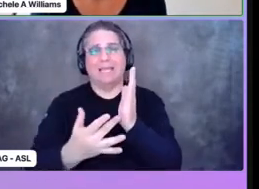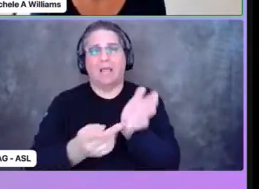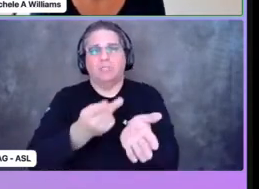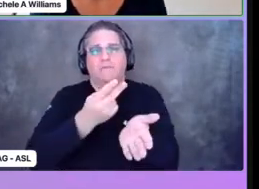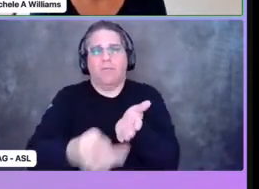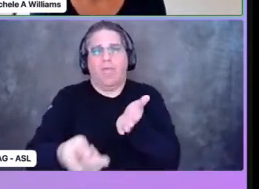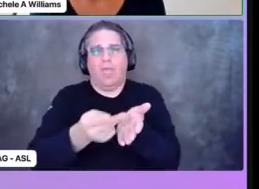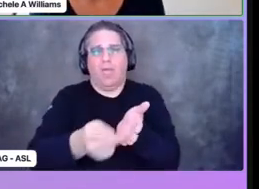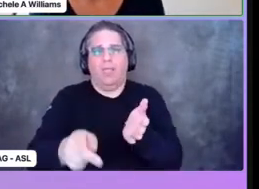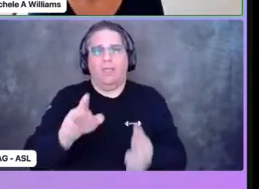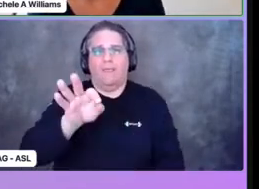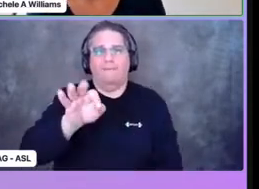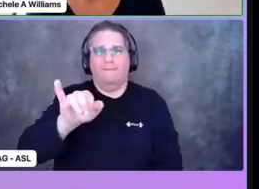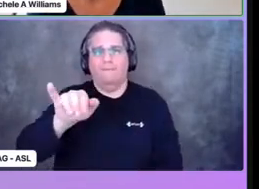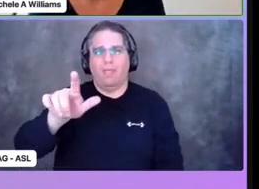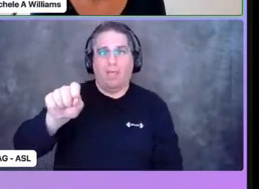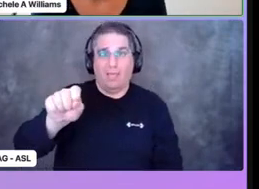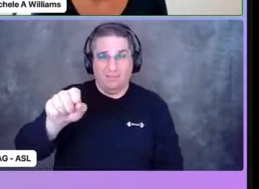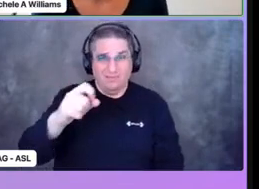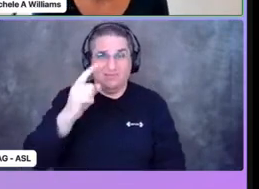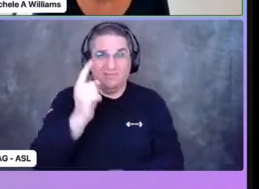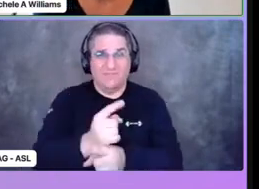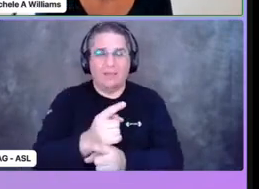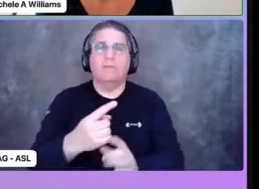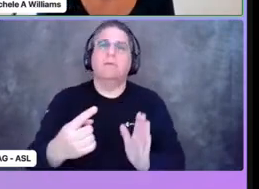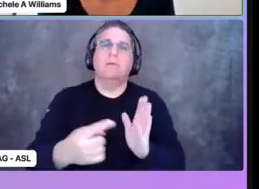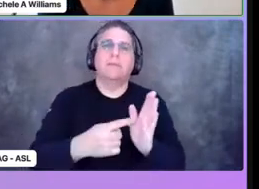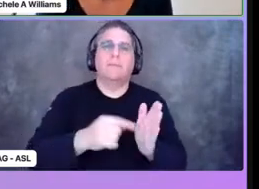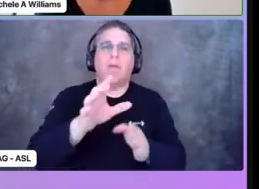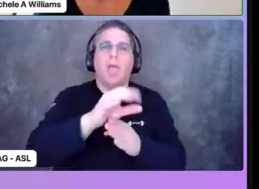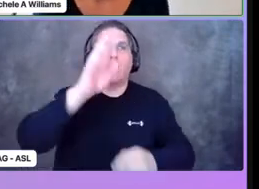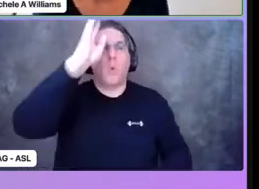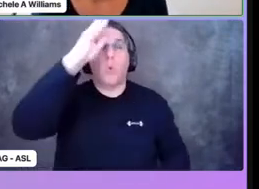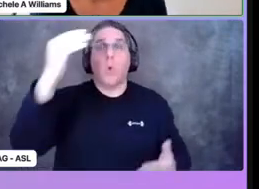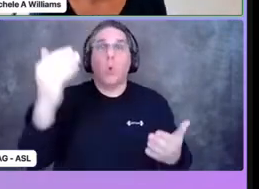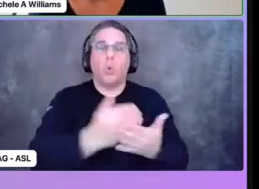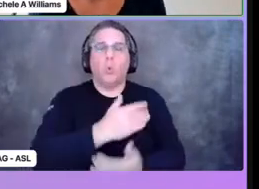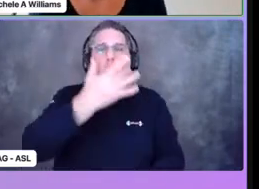need, and we know about this in other contexts, we've seen technology fails year after